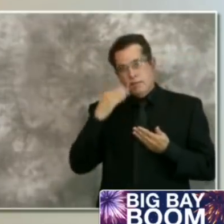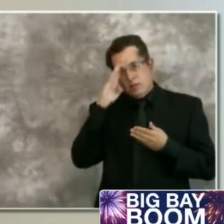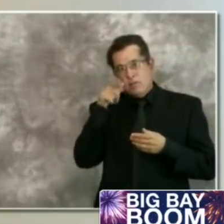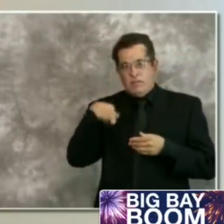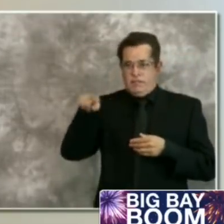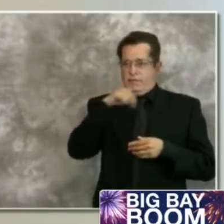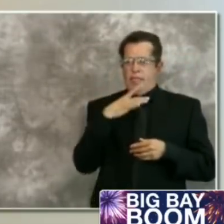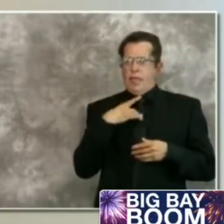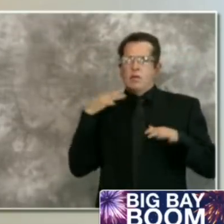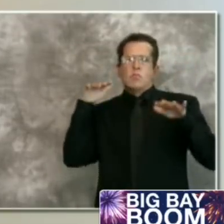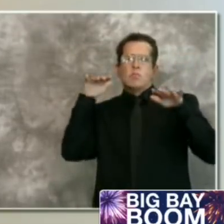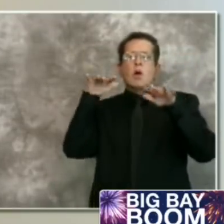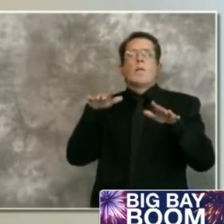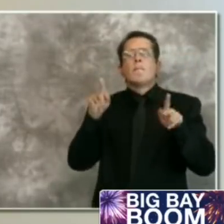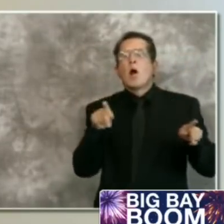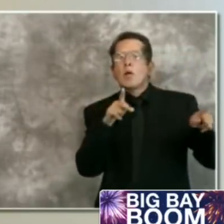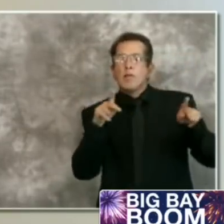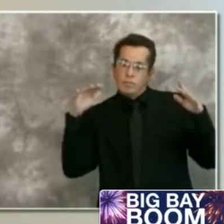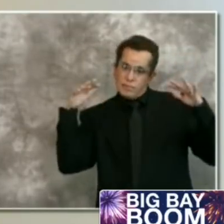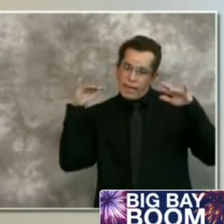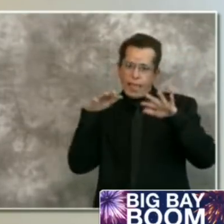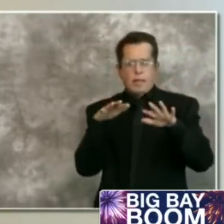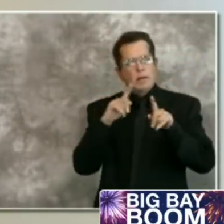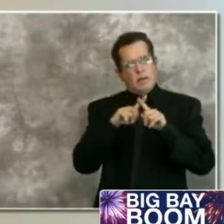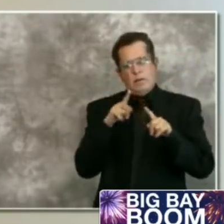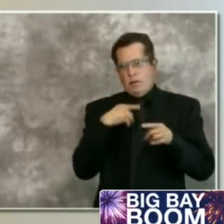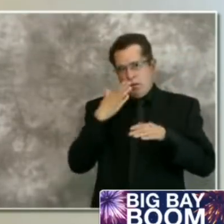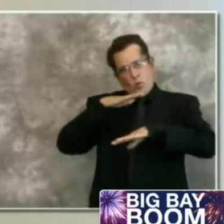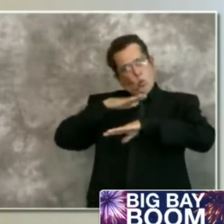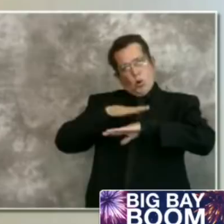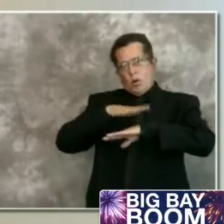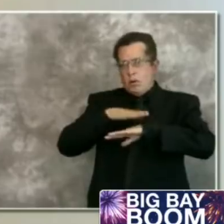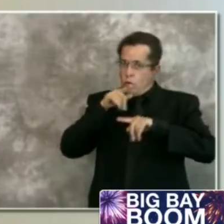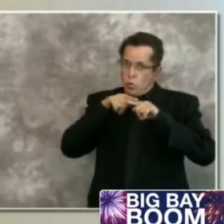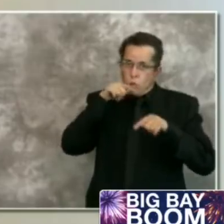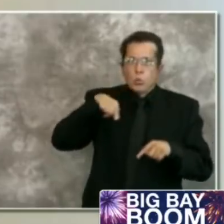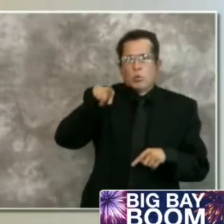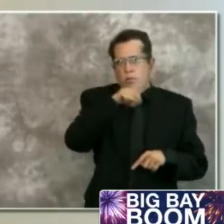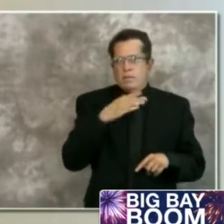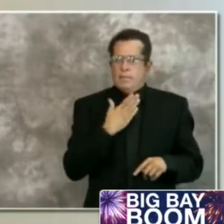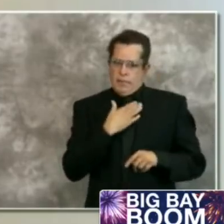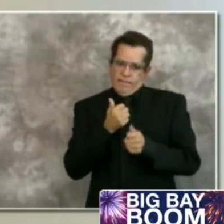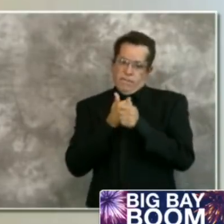JULY 4TH WEEK. THIS IS OBVIOUSLY A HOLIDAY. IT IS IT IS COMMON FOR BOTH TOGETHER